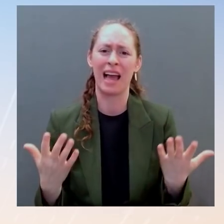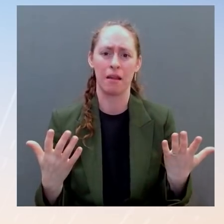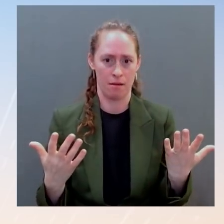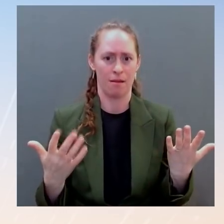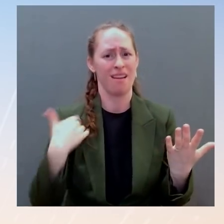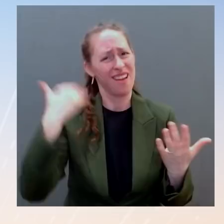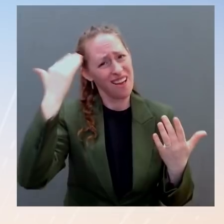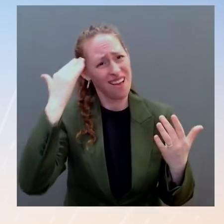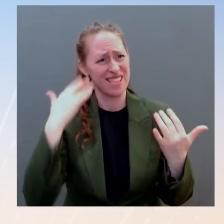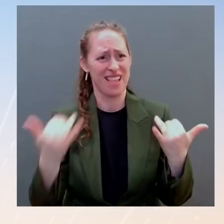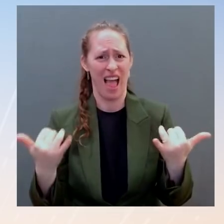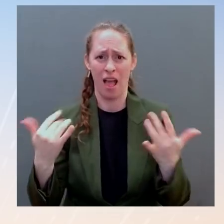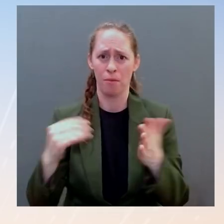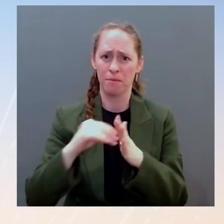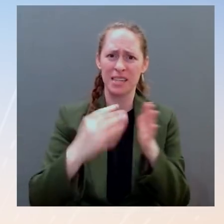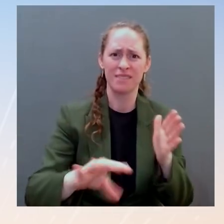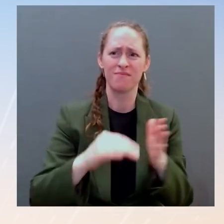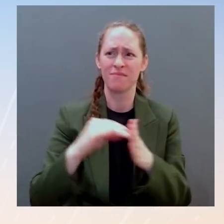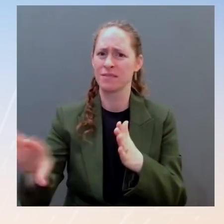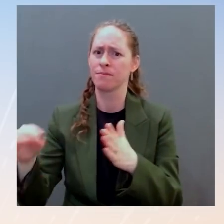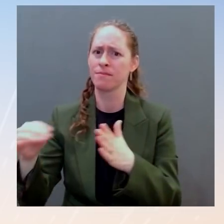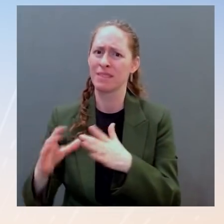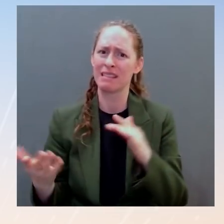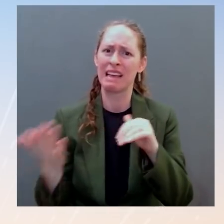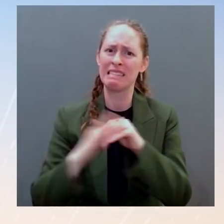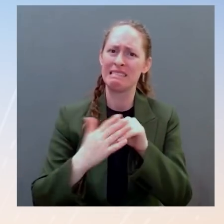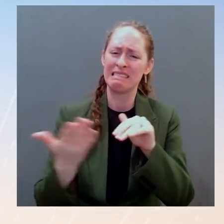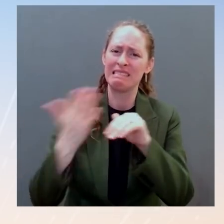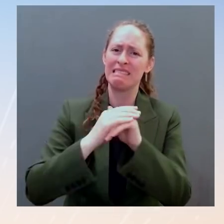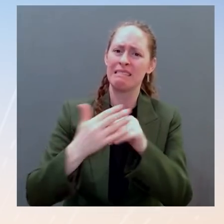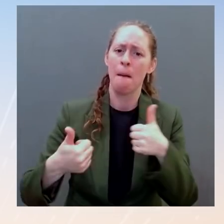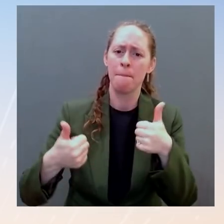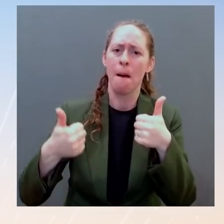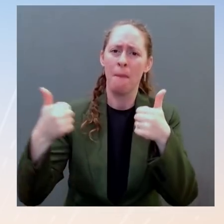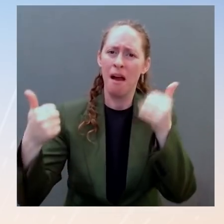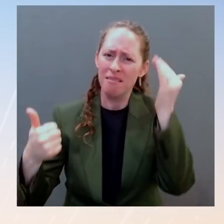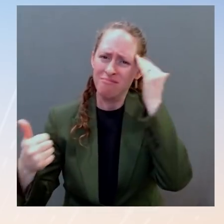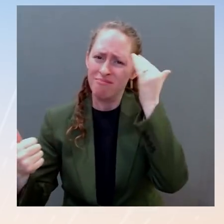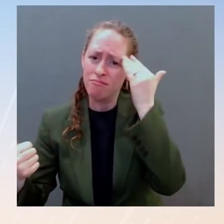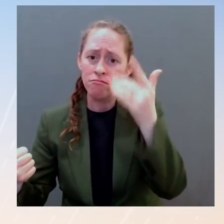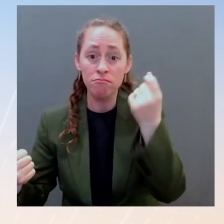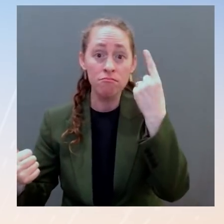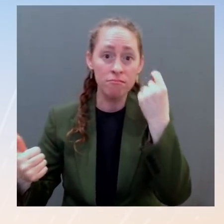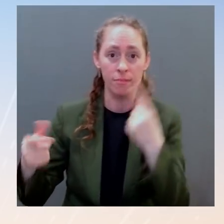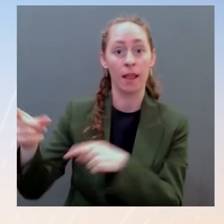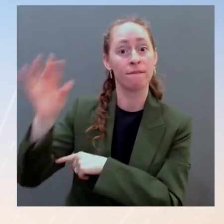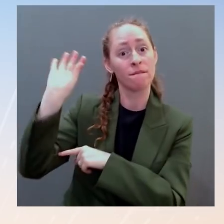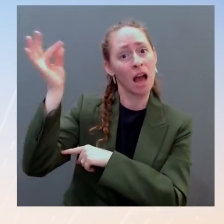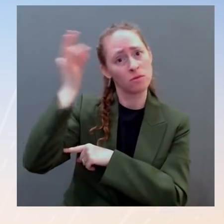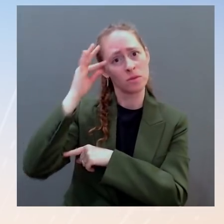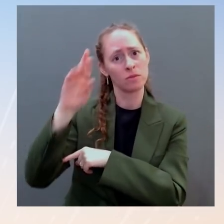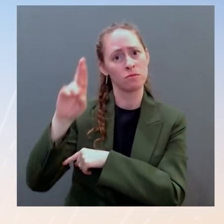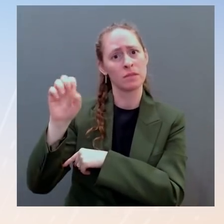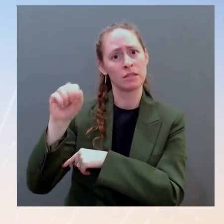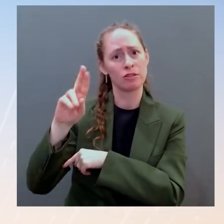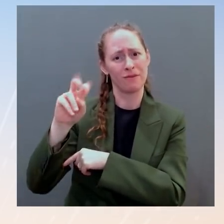There are a number of steps they have and they have indicated they have in -- the plans to recalibrate. We support that effort. They have a lot of power here,